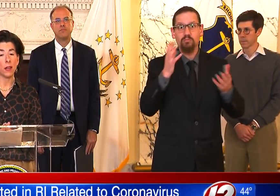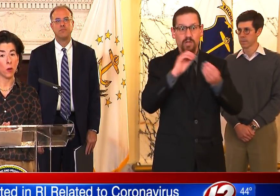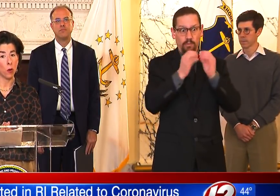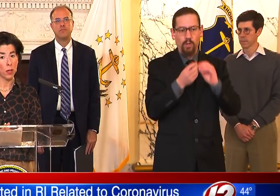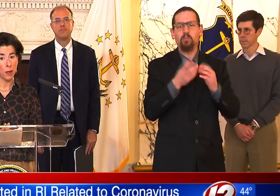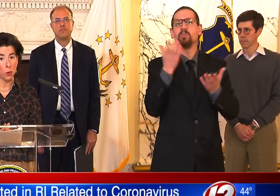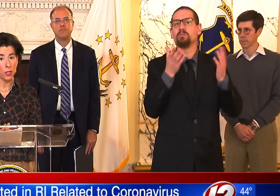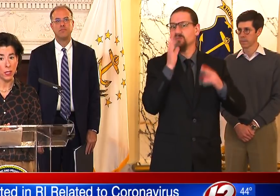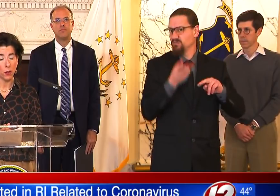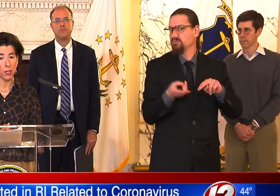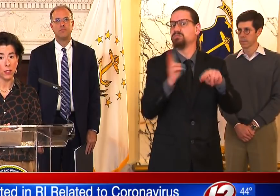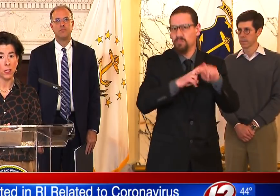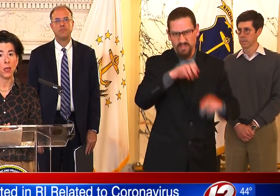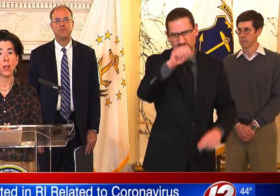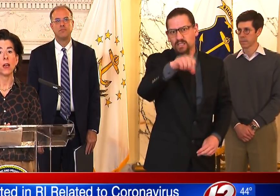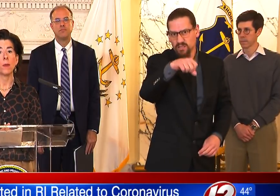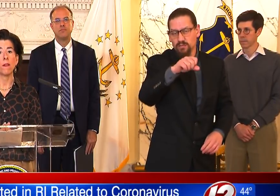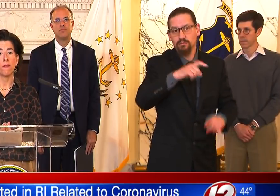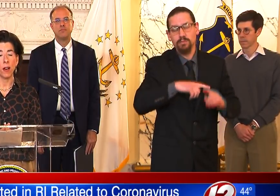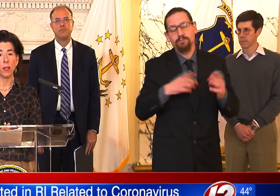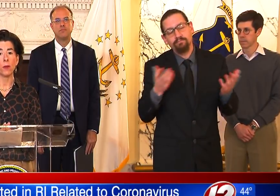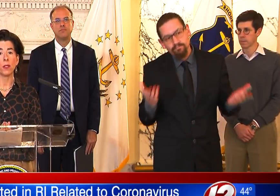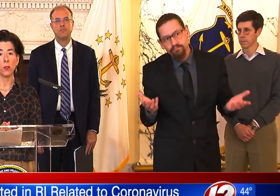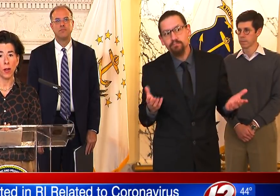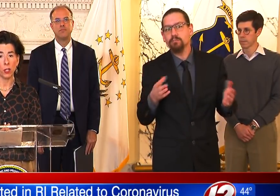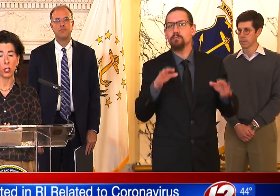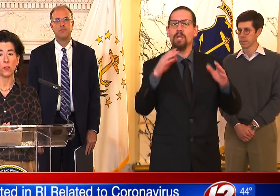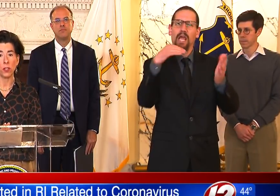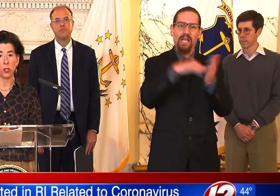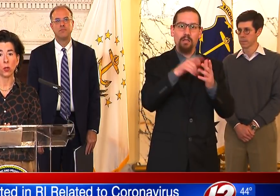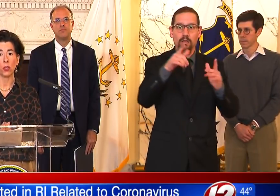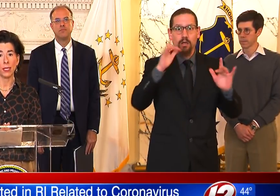IT IS EXACTLY WHAT WE THOUGHT, IT IS WHAT WE ARE PREPARING FOR.